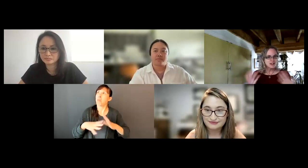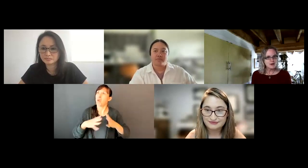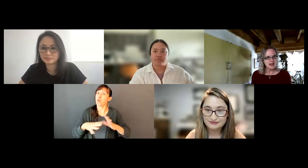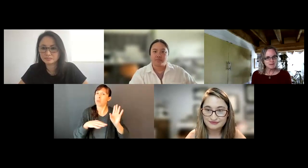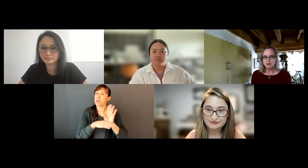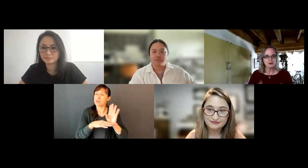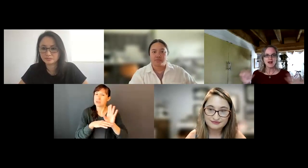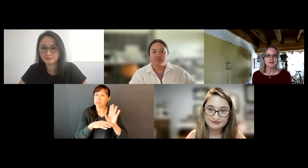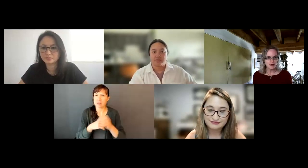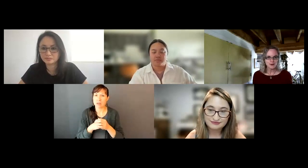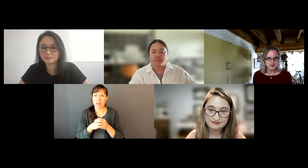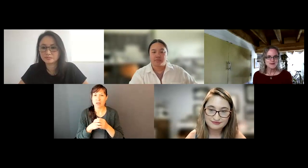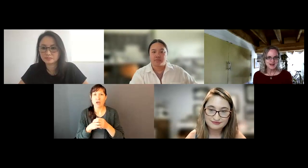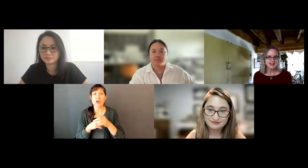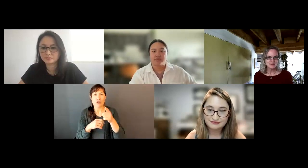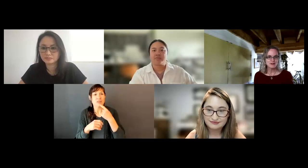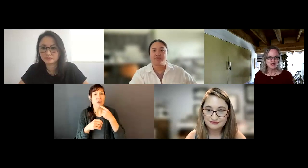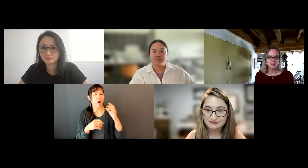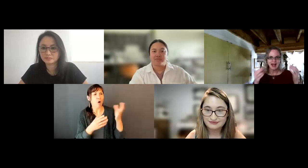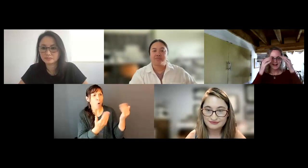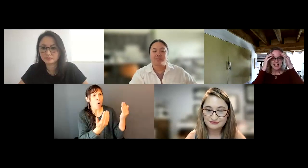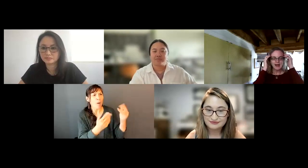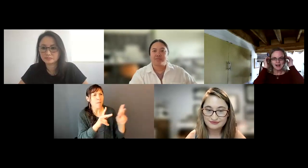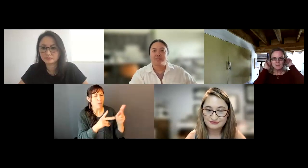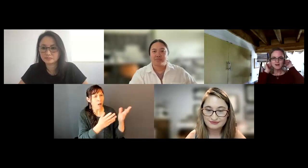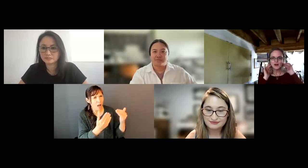you mentioned that you had people try on clothes and give you feedback.